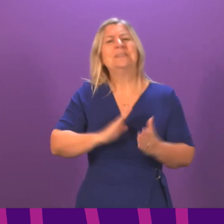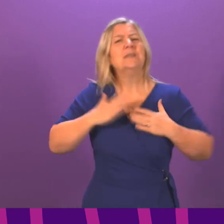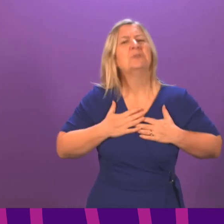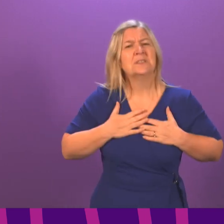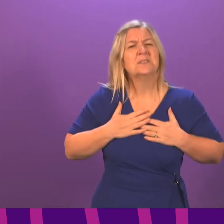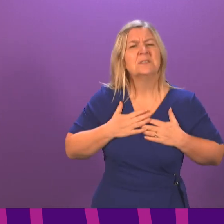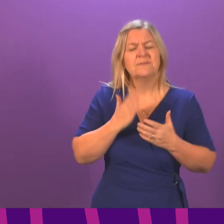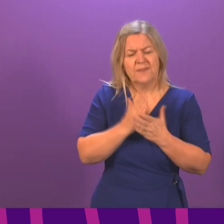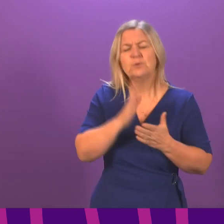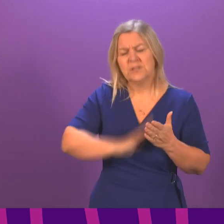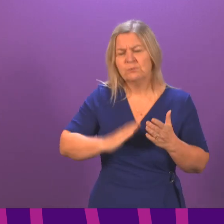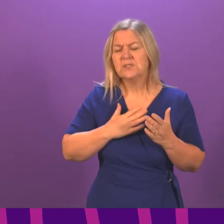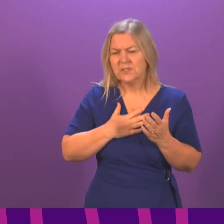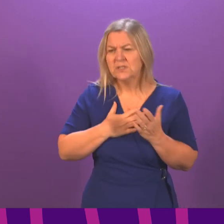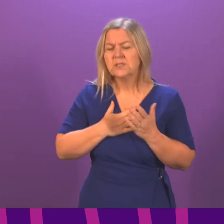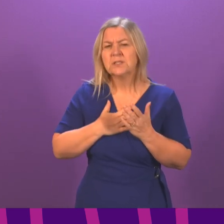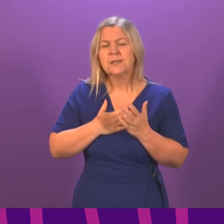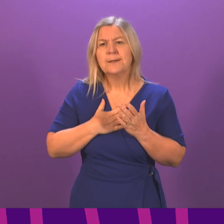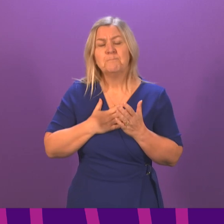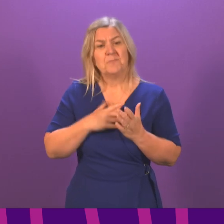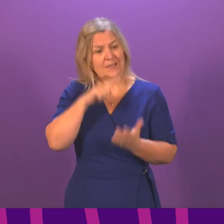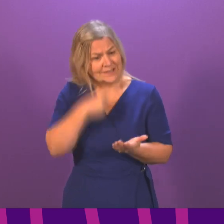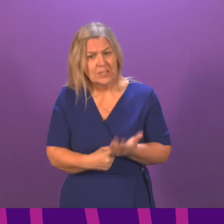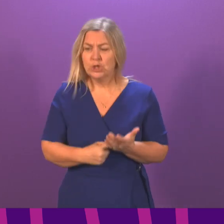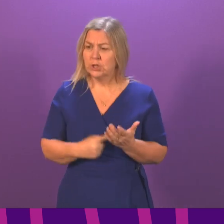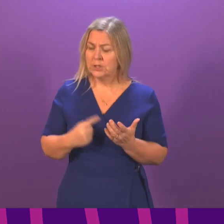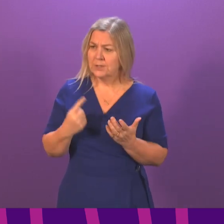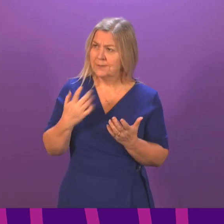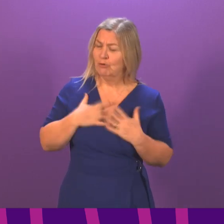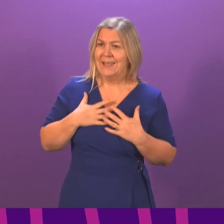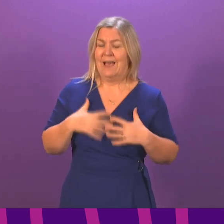to take anything. Such decisions weigh heavily on me and the choices that we have to make